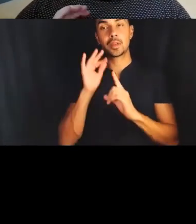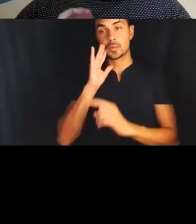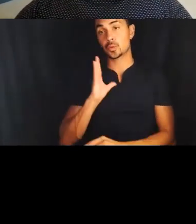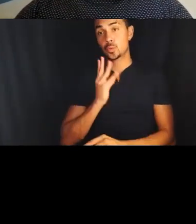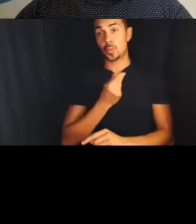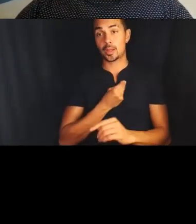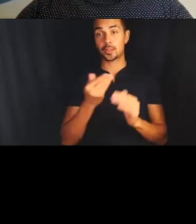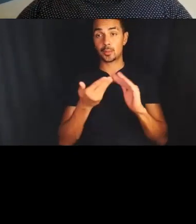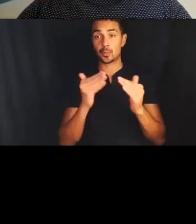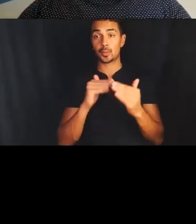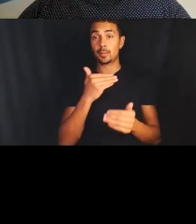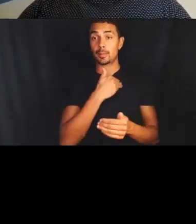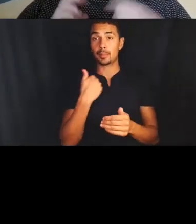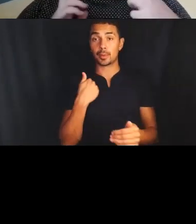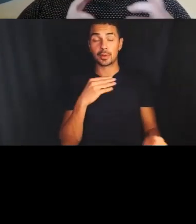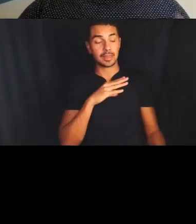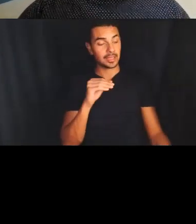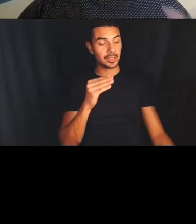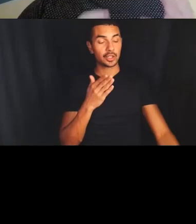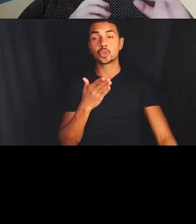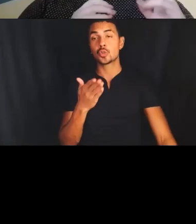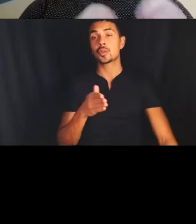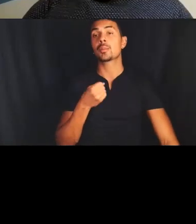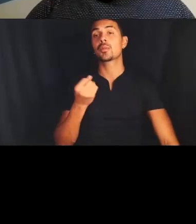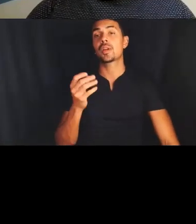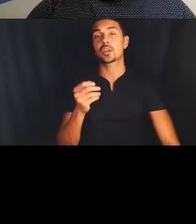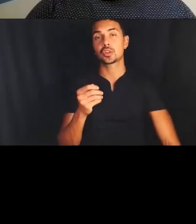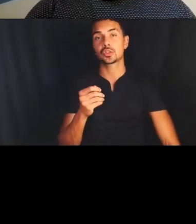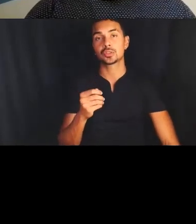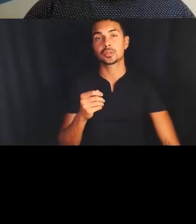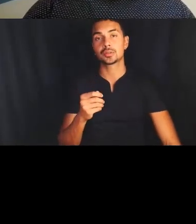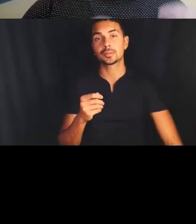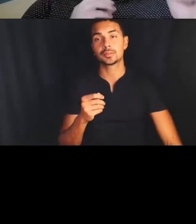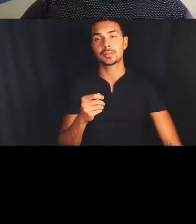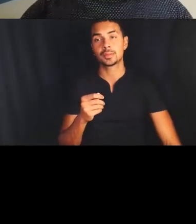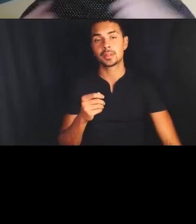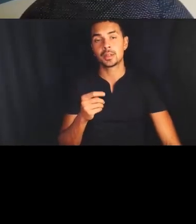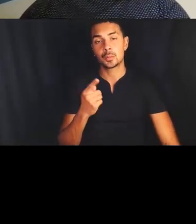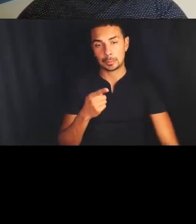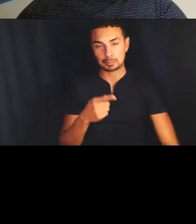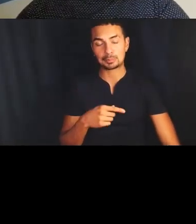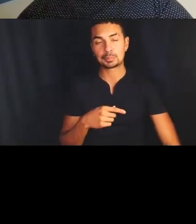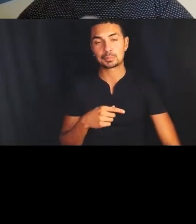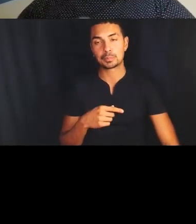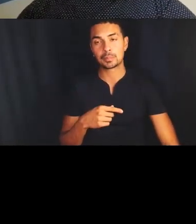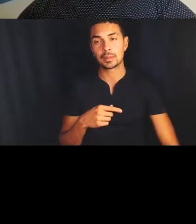and service providers to get involved and participate. At the same time, we wanna make sure